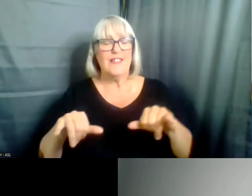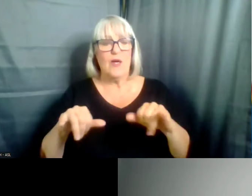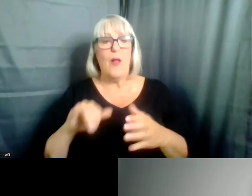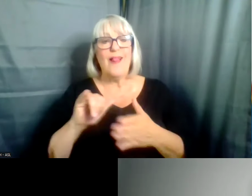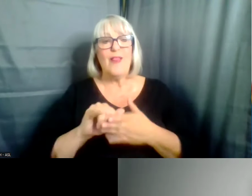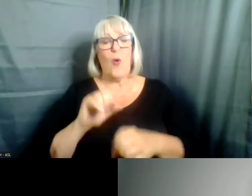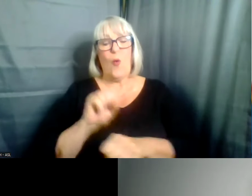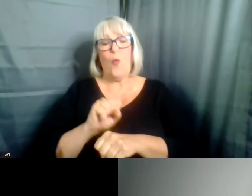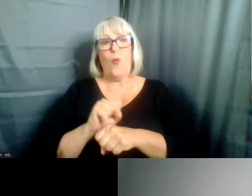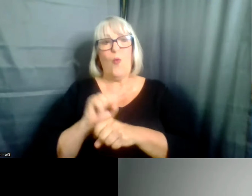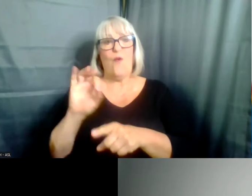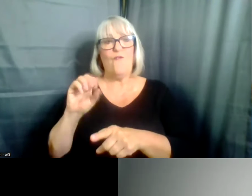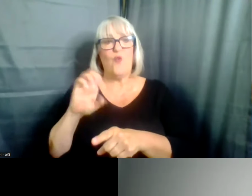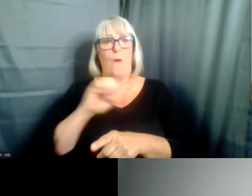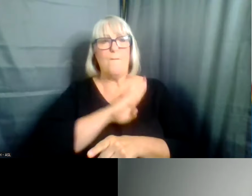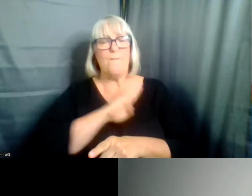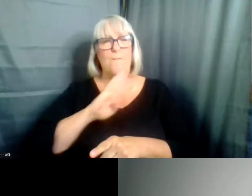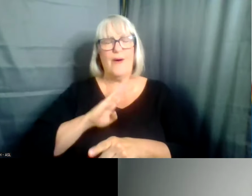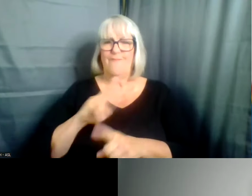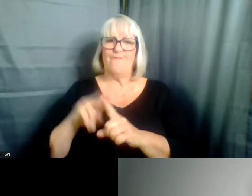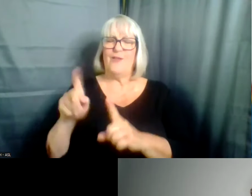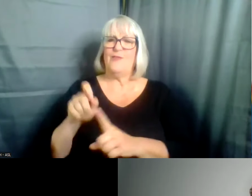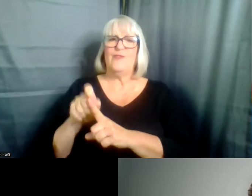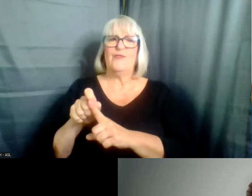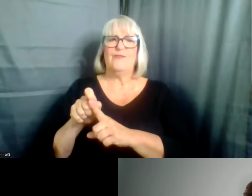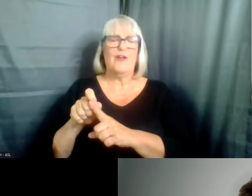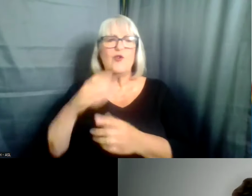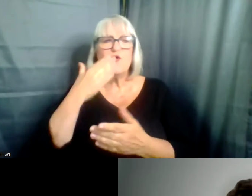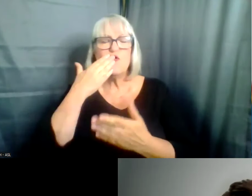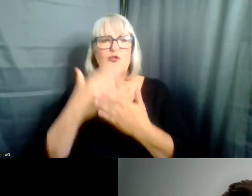construction, seem to be a better fit for managing such an initiative.